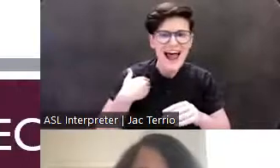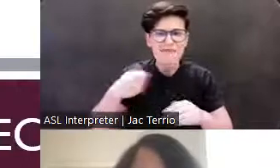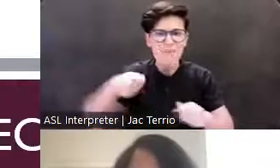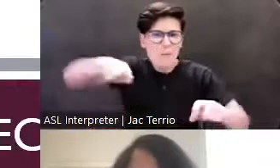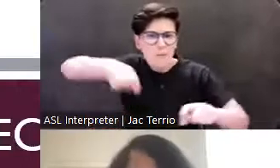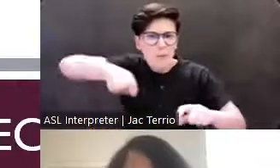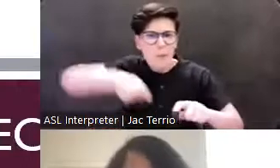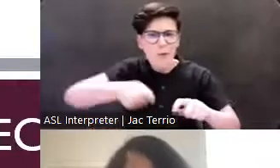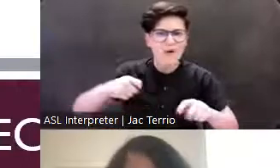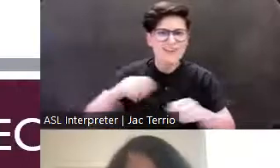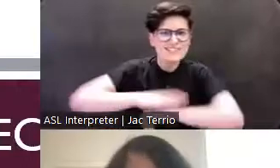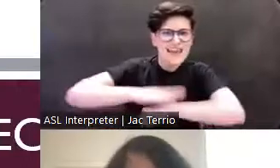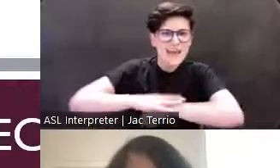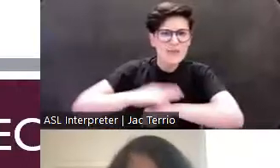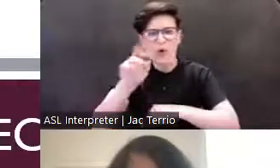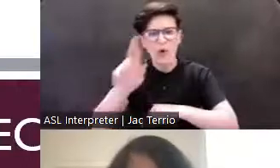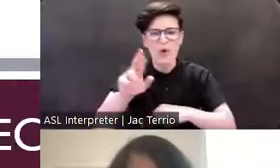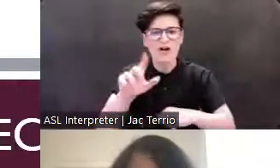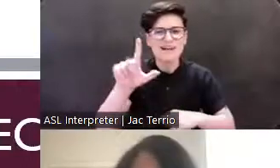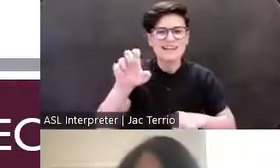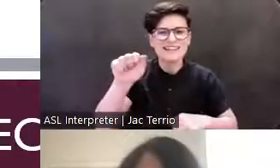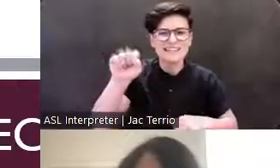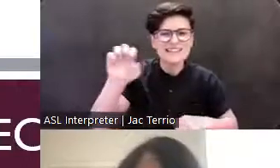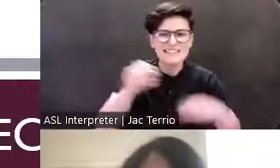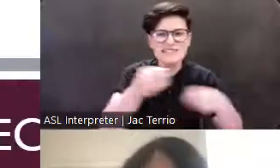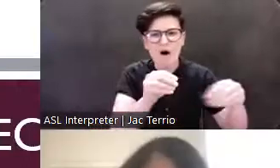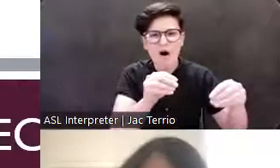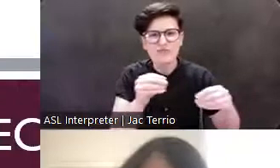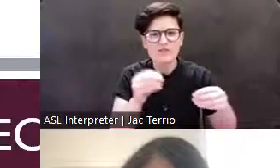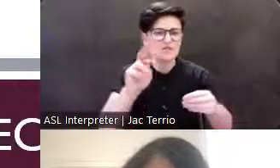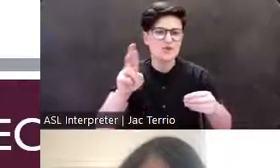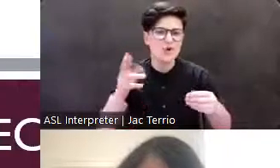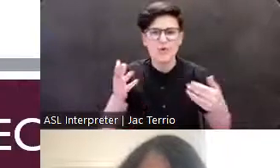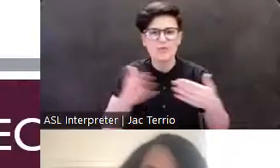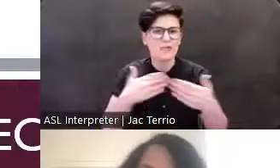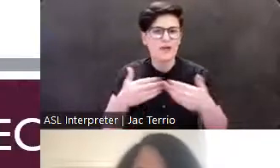Or just the hallways in the common areas.